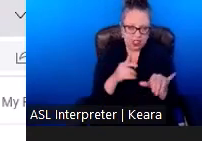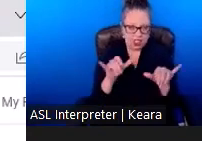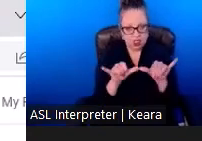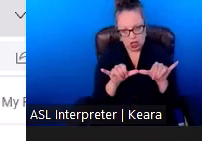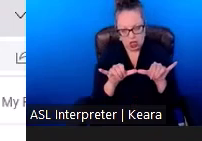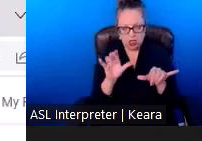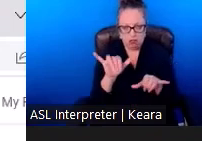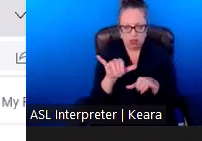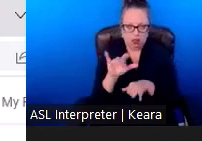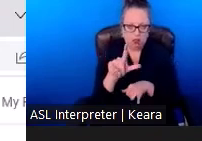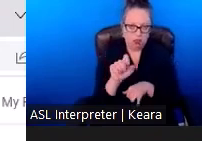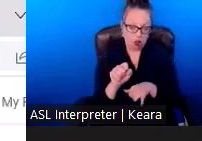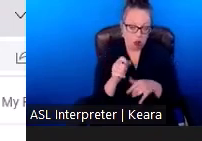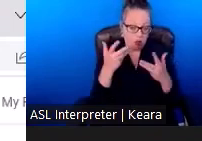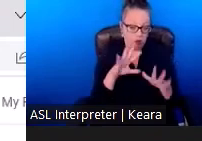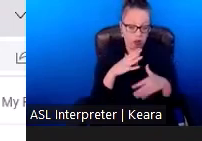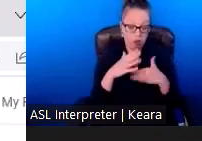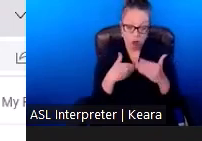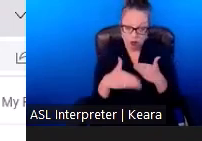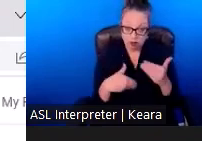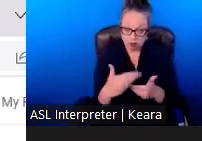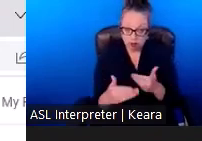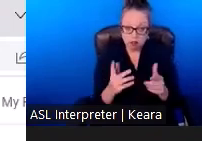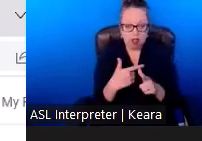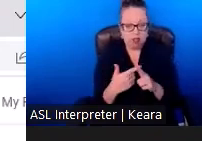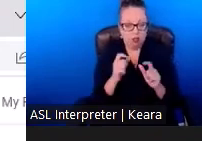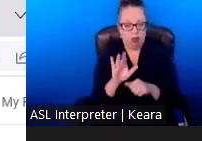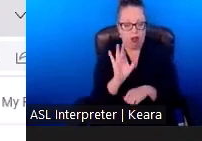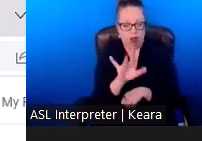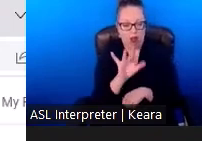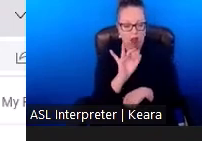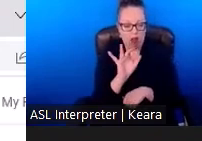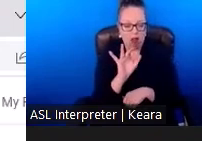have processed, you should be able to play those back for review before you submit your